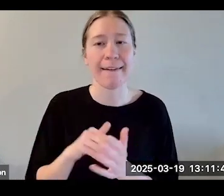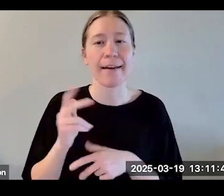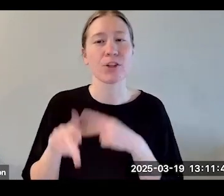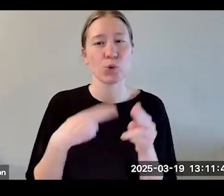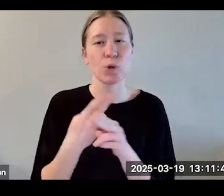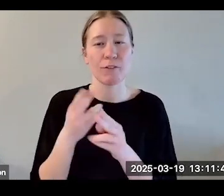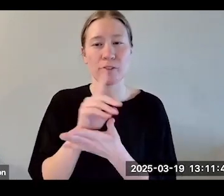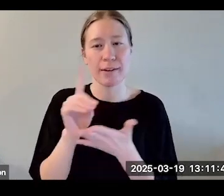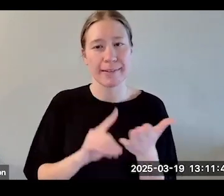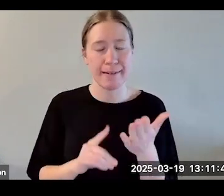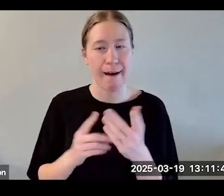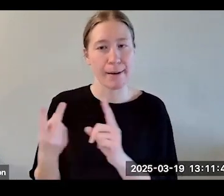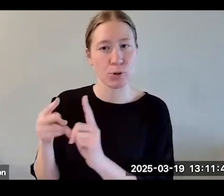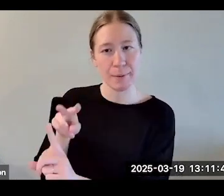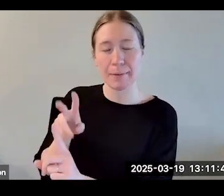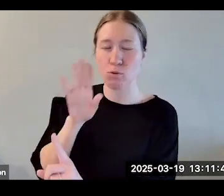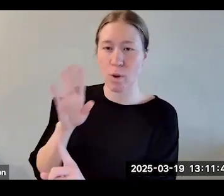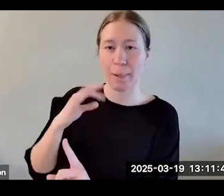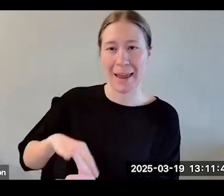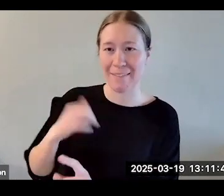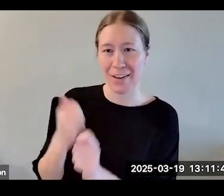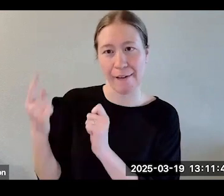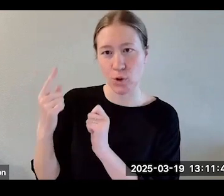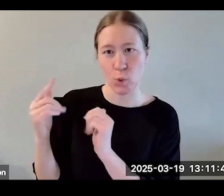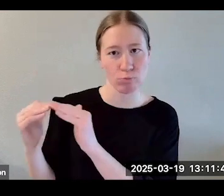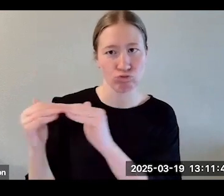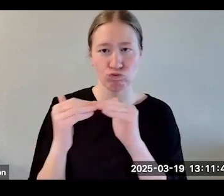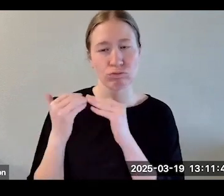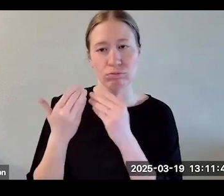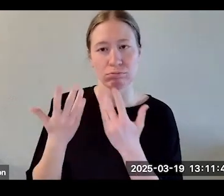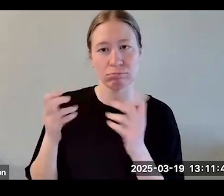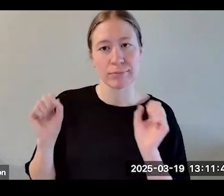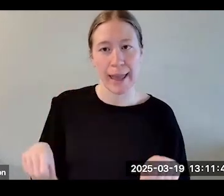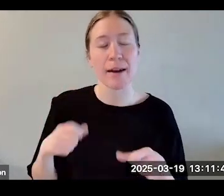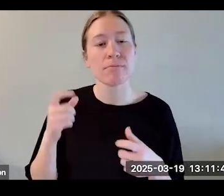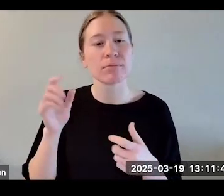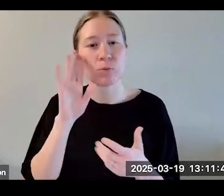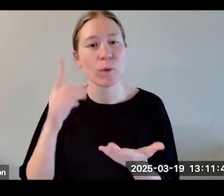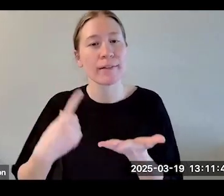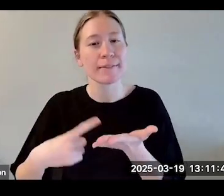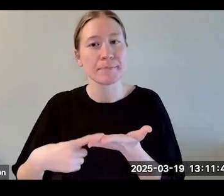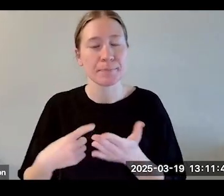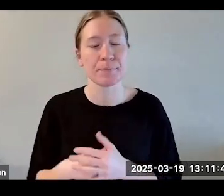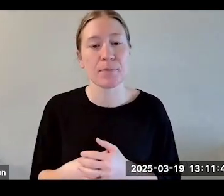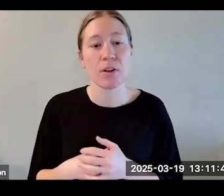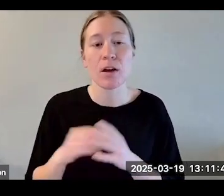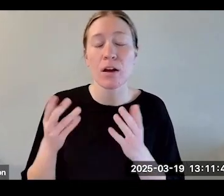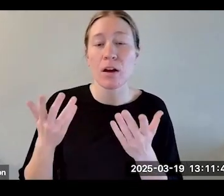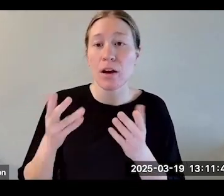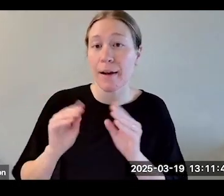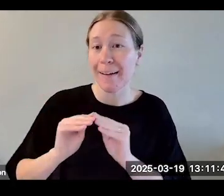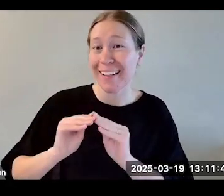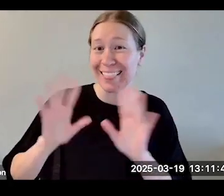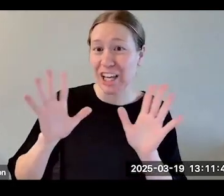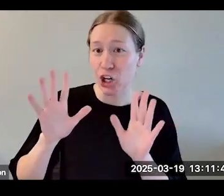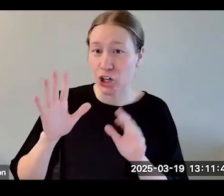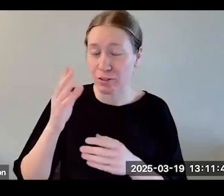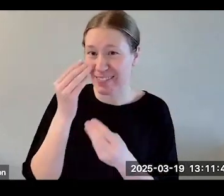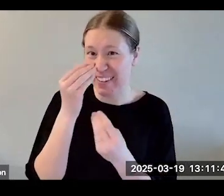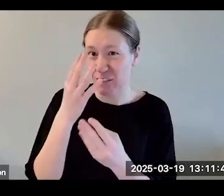this is really something that benefits everyone. But let's talk about what this is. It's just providing clear information on where a link will take your user,